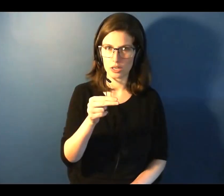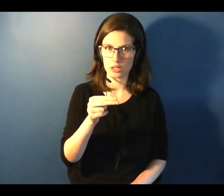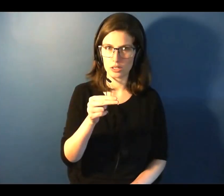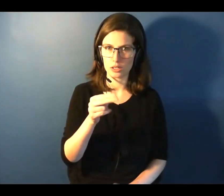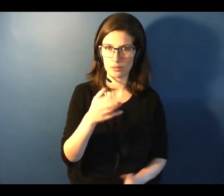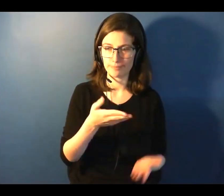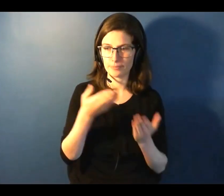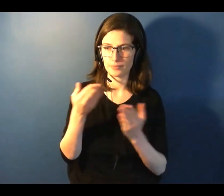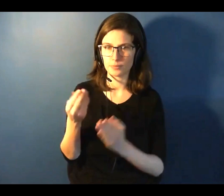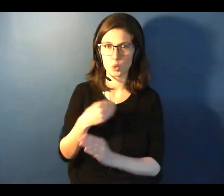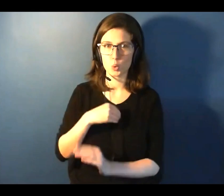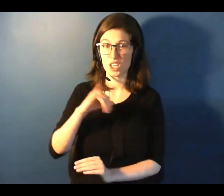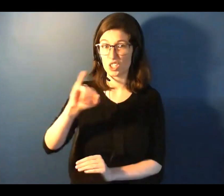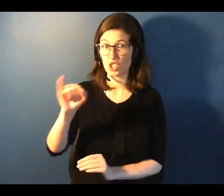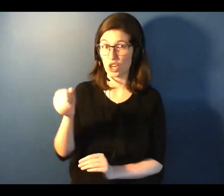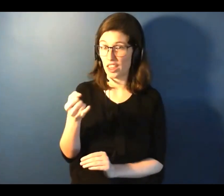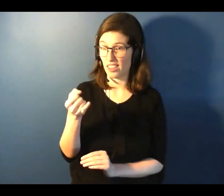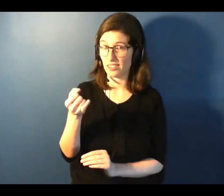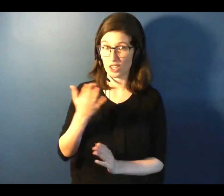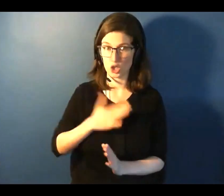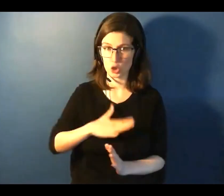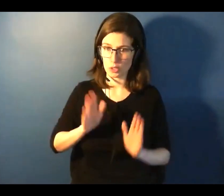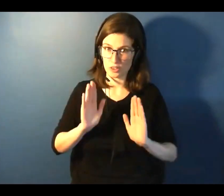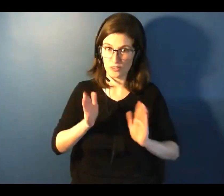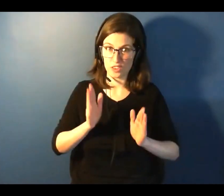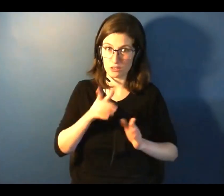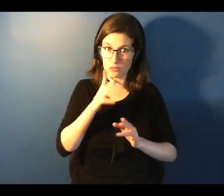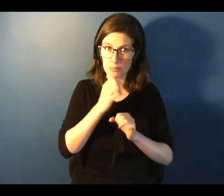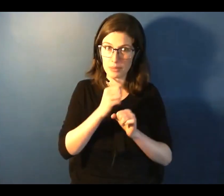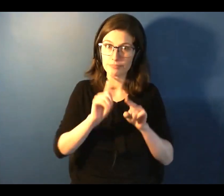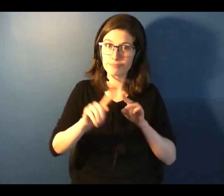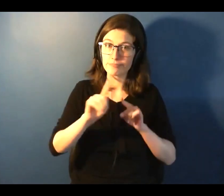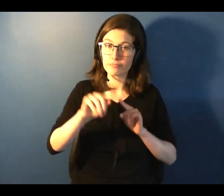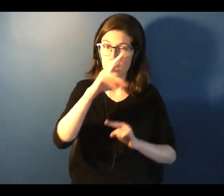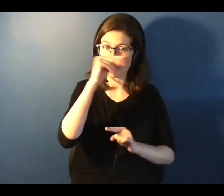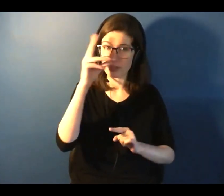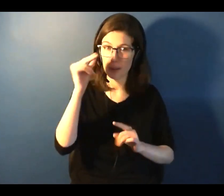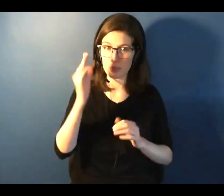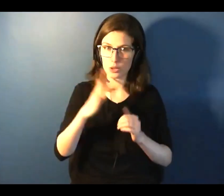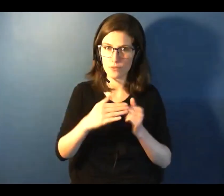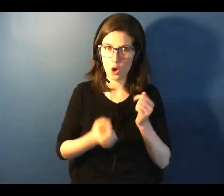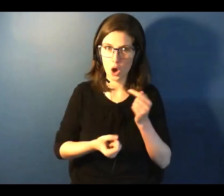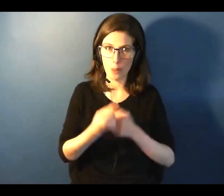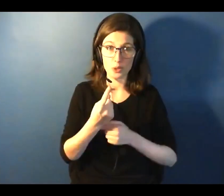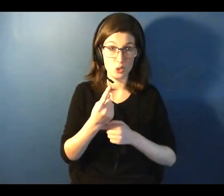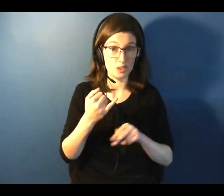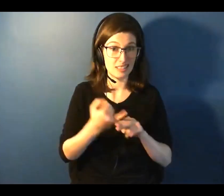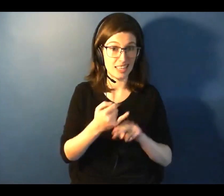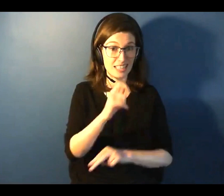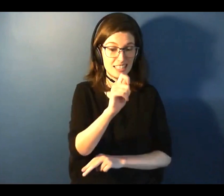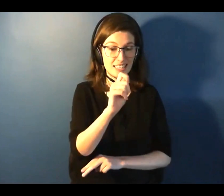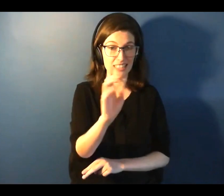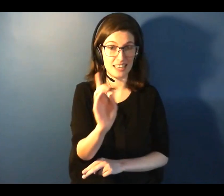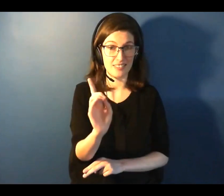a lot of examples there of the many opportunities Deevy's work presents to us, and also some of